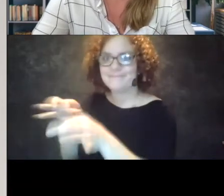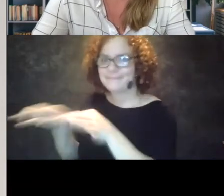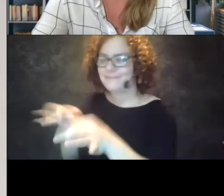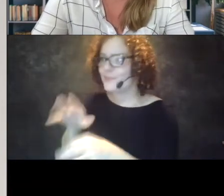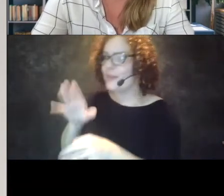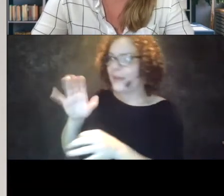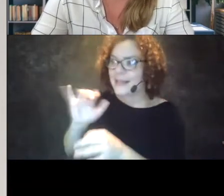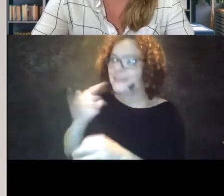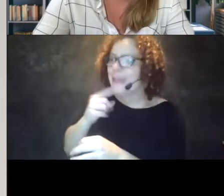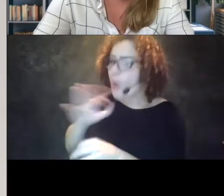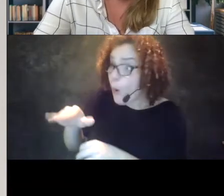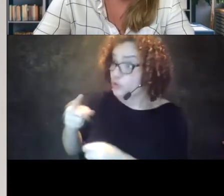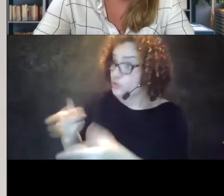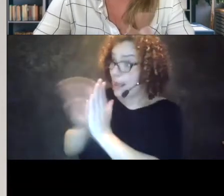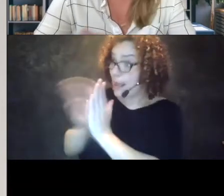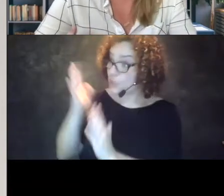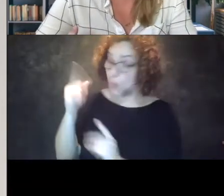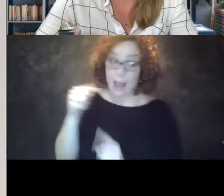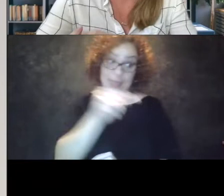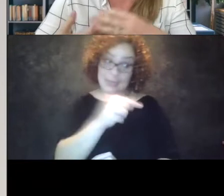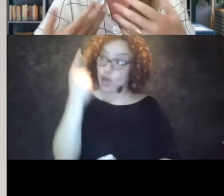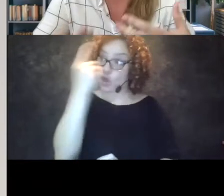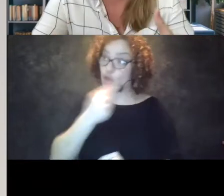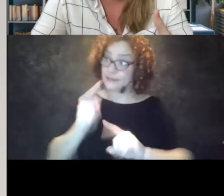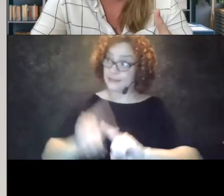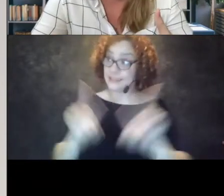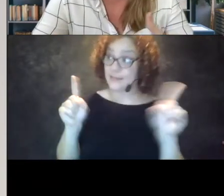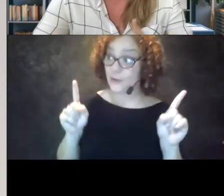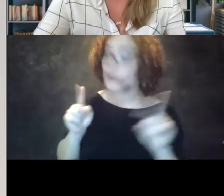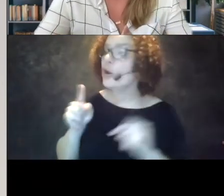me why this student looks different? Or you asked me why he uses a walker? Why he you